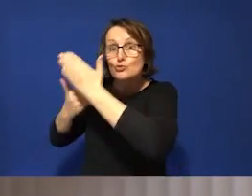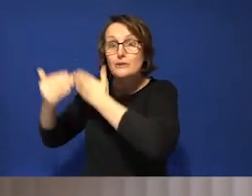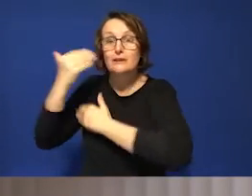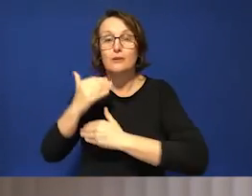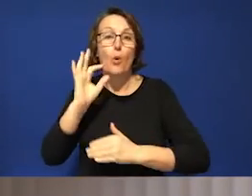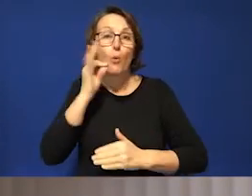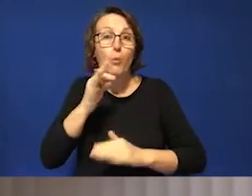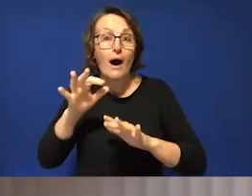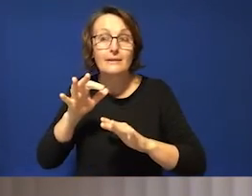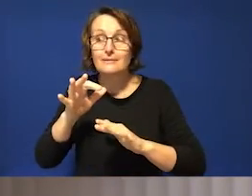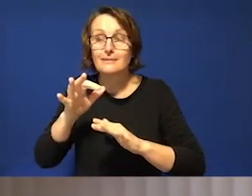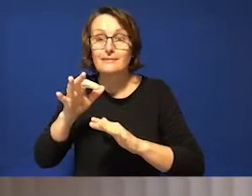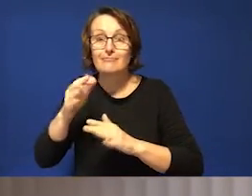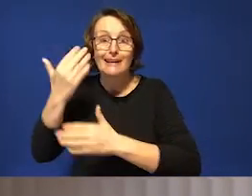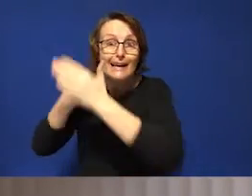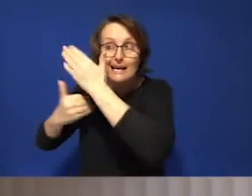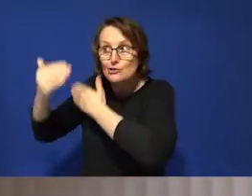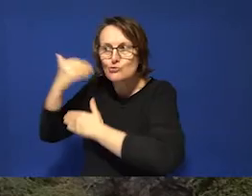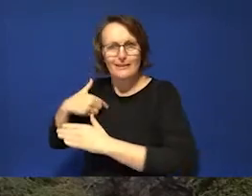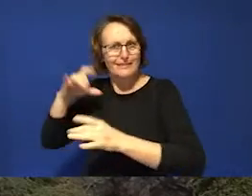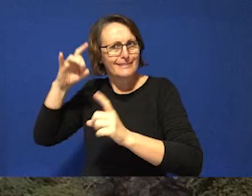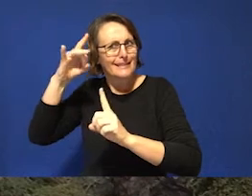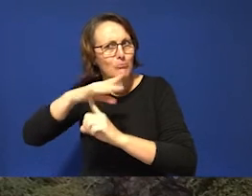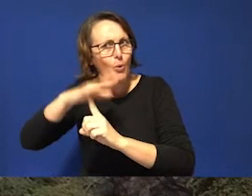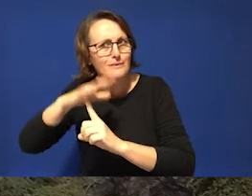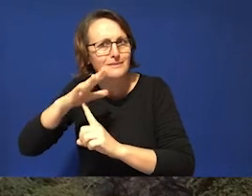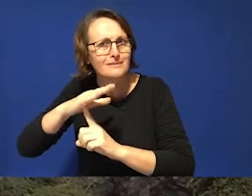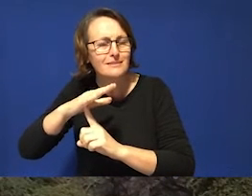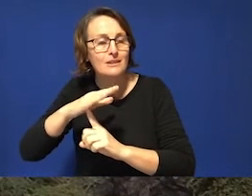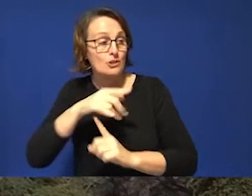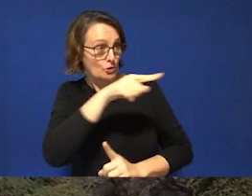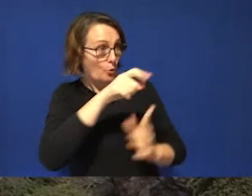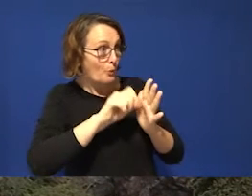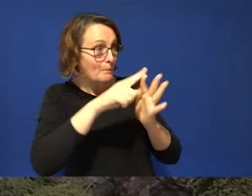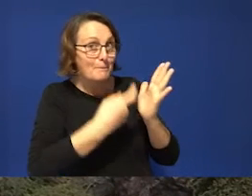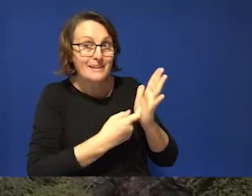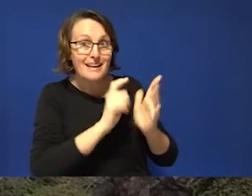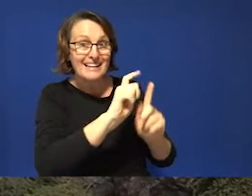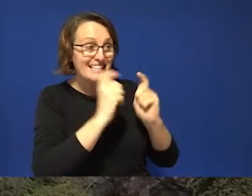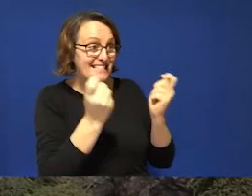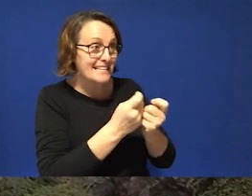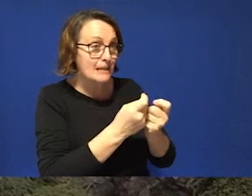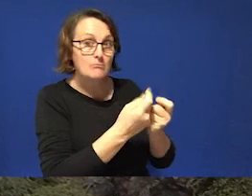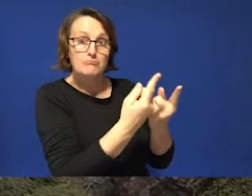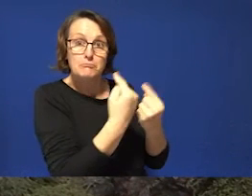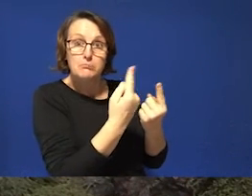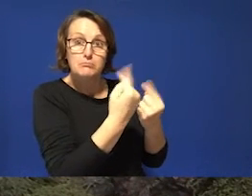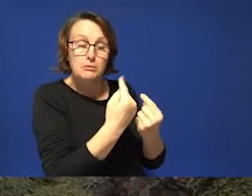and all of those sort of things weighed in the thinking and whenever Peter and his team, we're coming up with suggestions